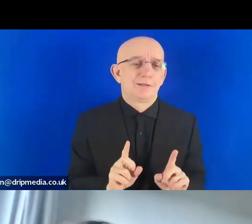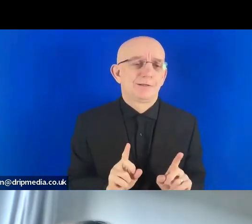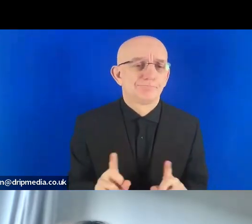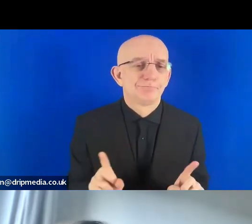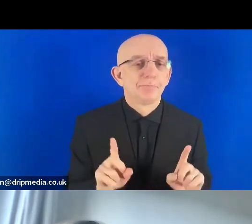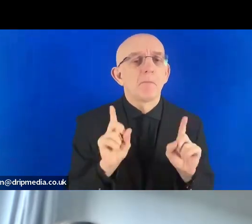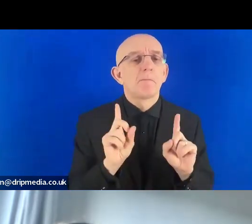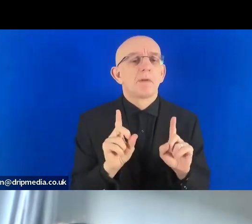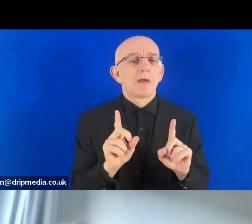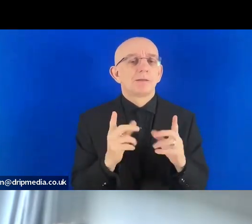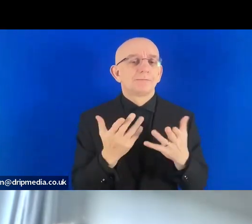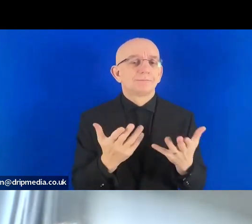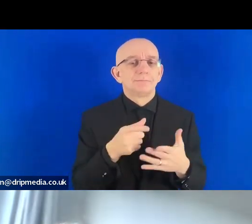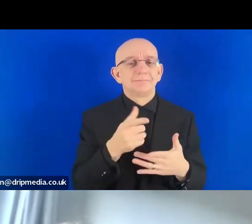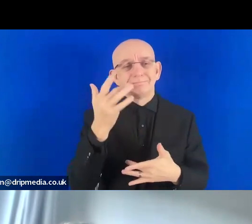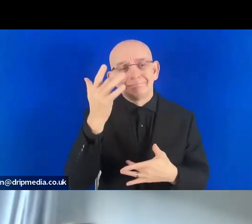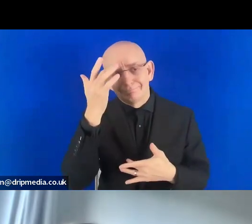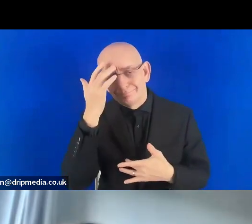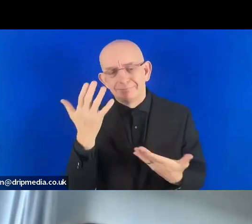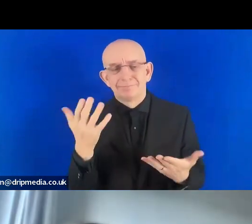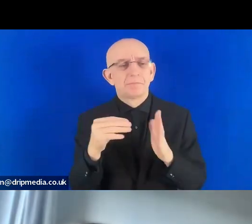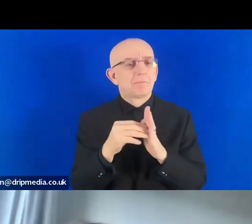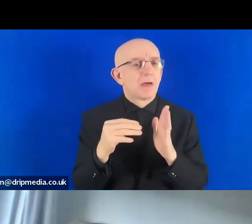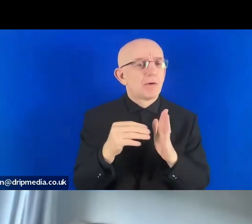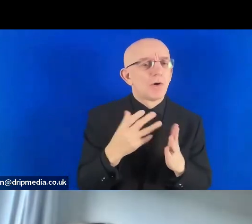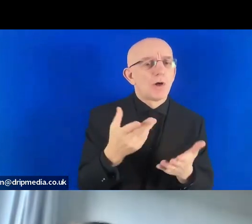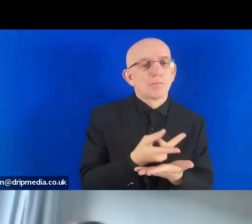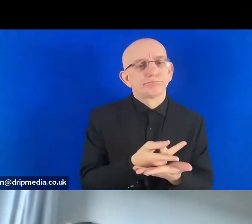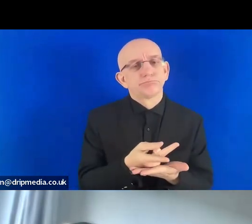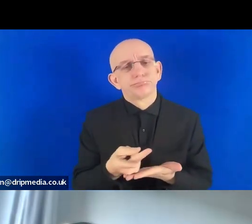which is at the venue, and you're very welcome to go there and to get the advice.